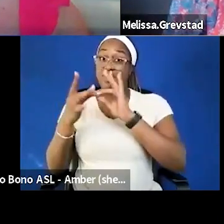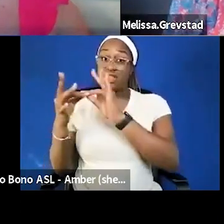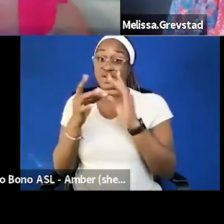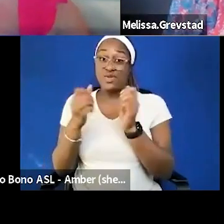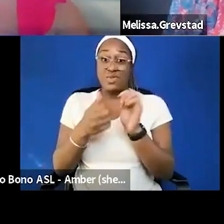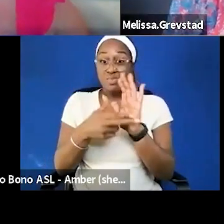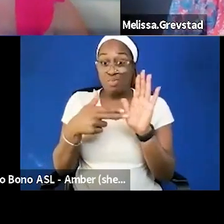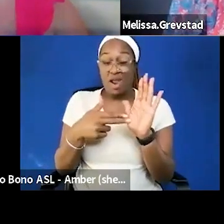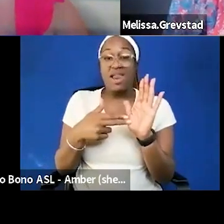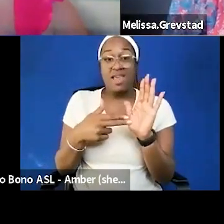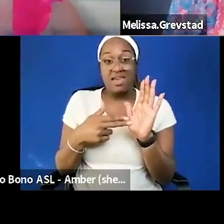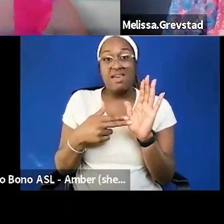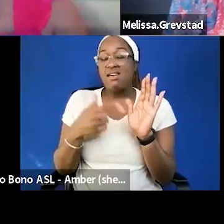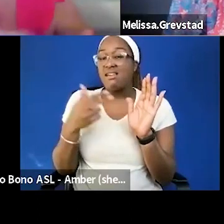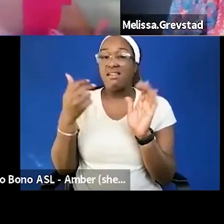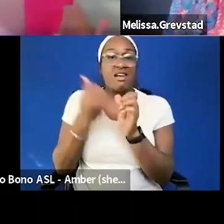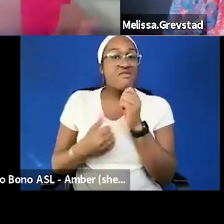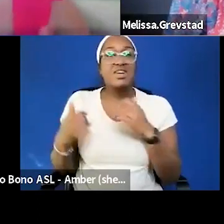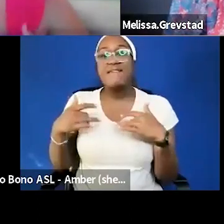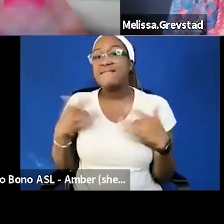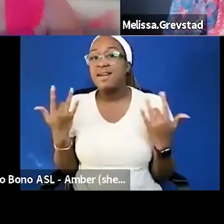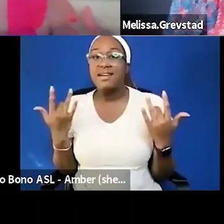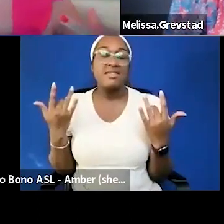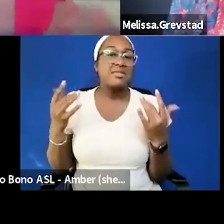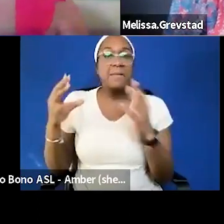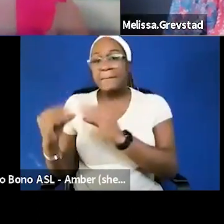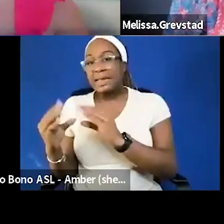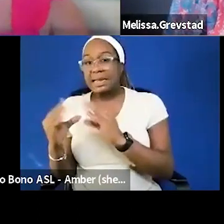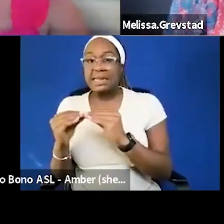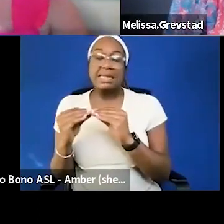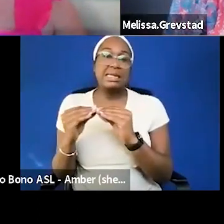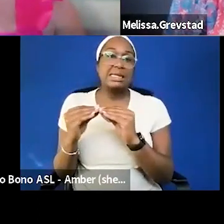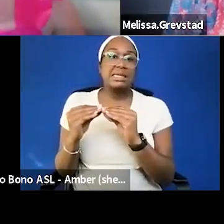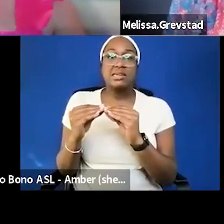And, you know, every event, every meeting, every every interaction I've had with